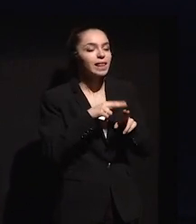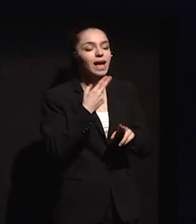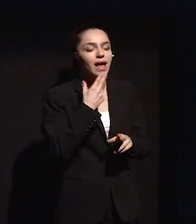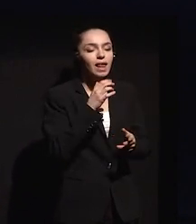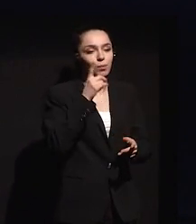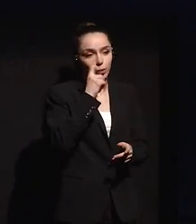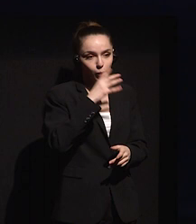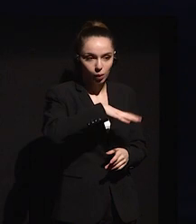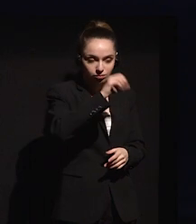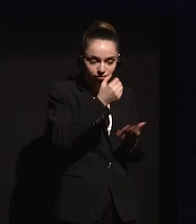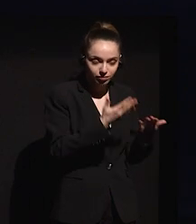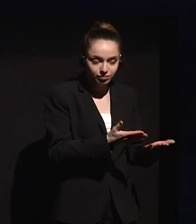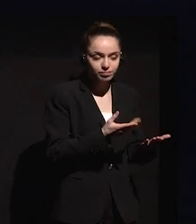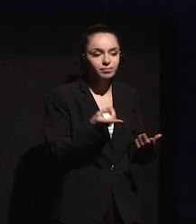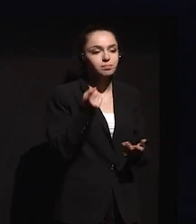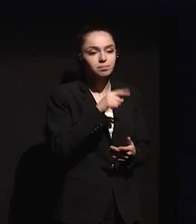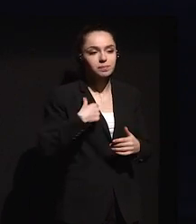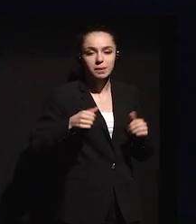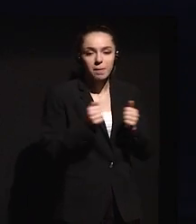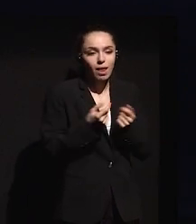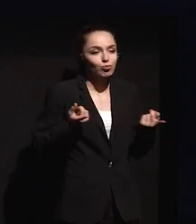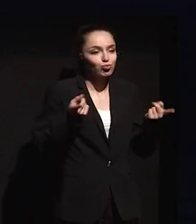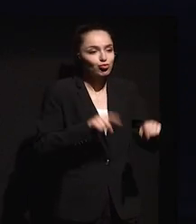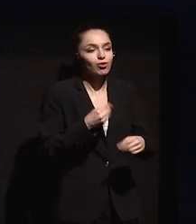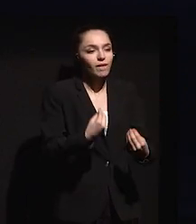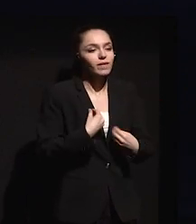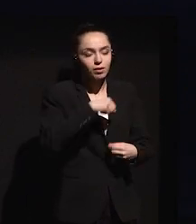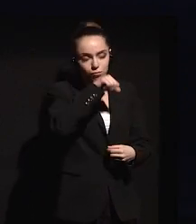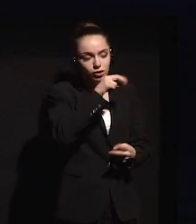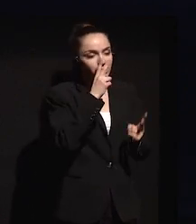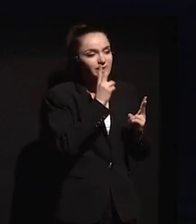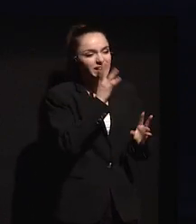and all my colleagues who contributed to the Istanbul Planning Agency